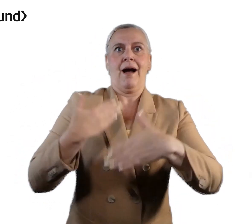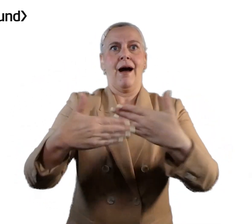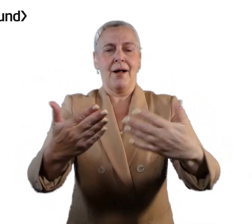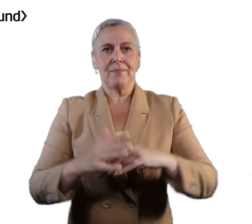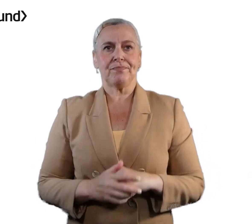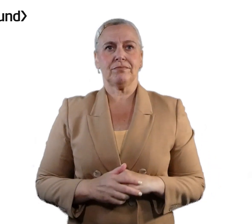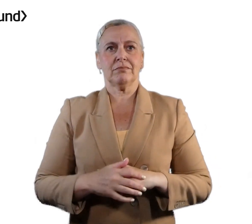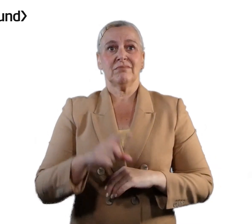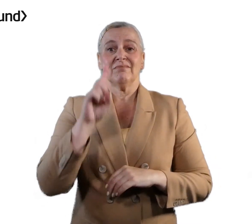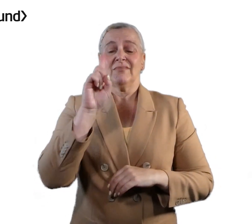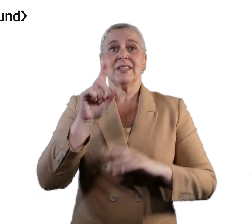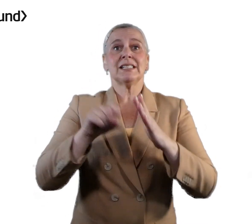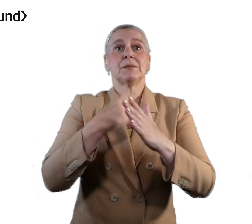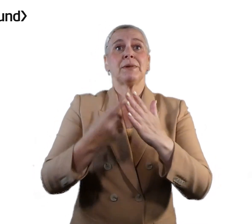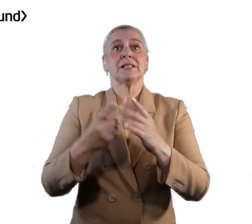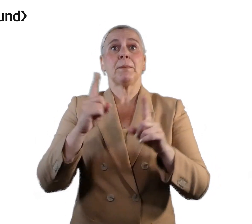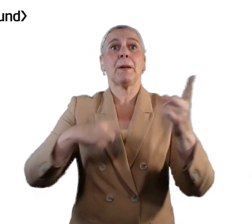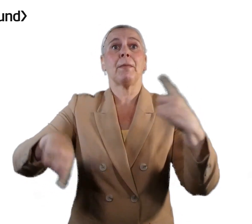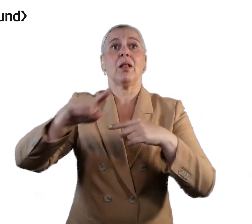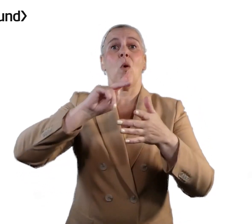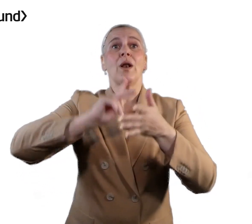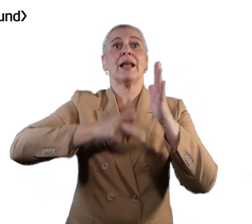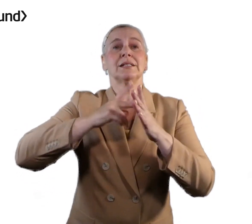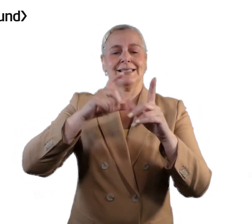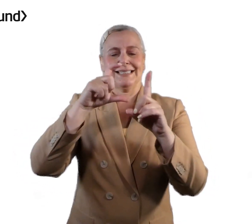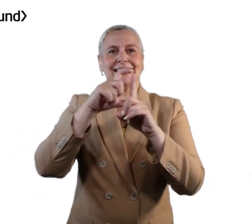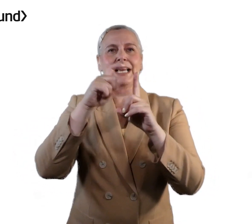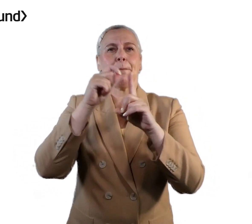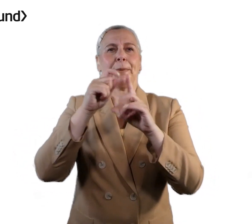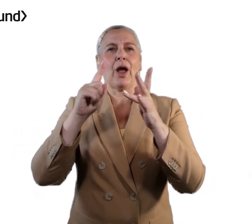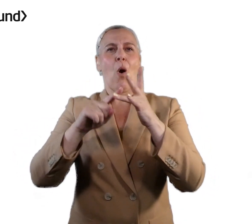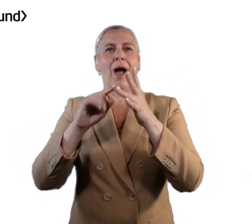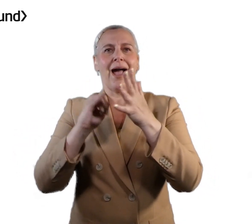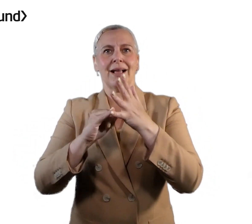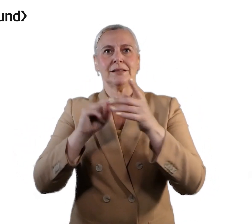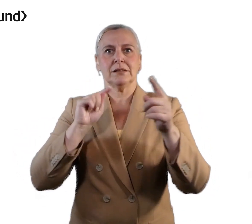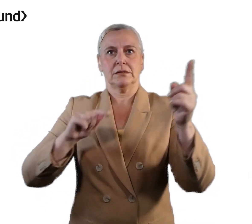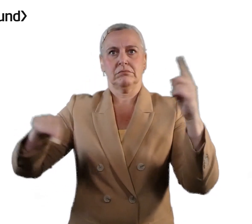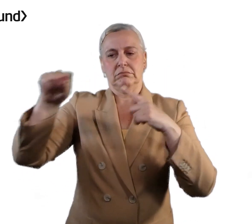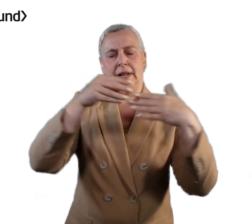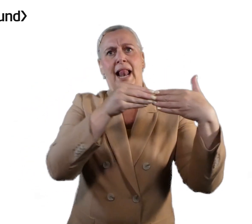But what do Disabled people’s organisations (DPOs) – organisations